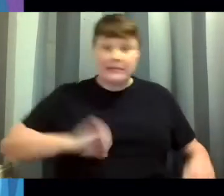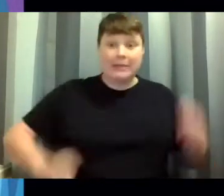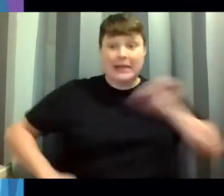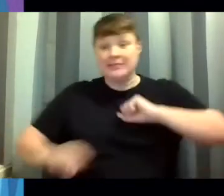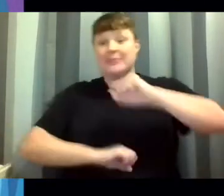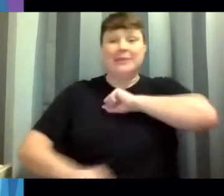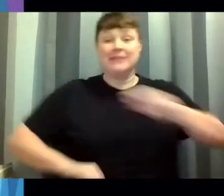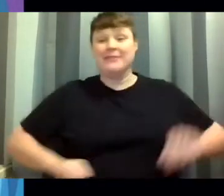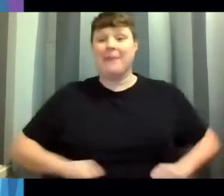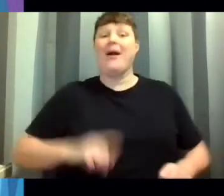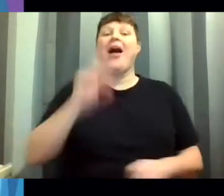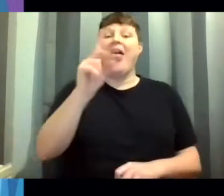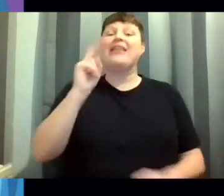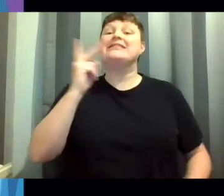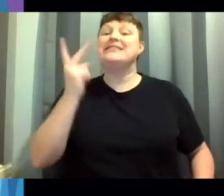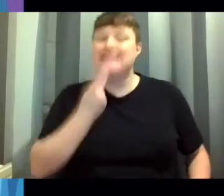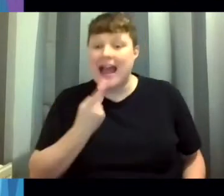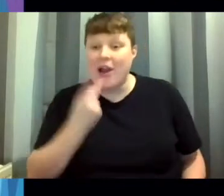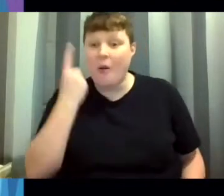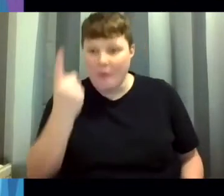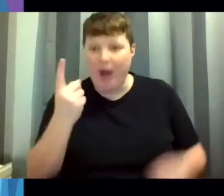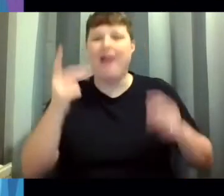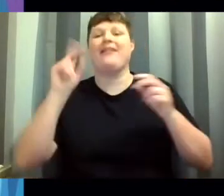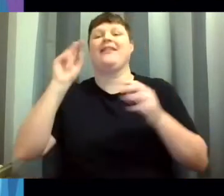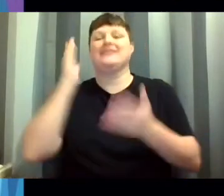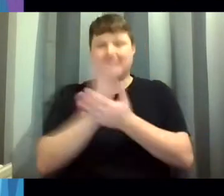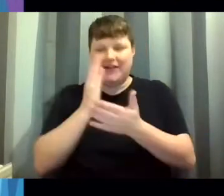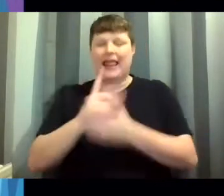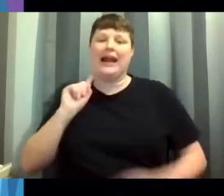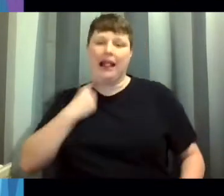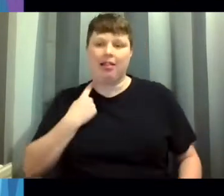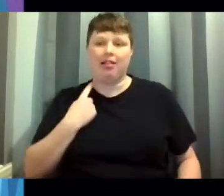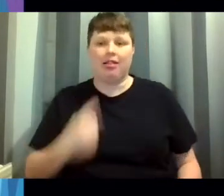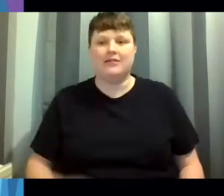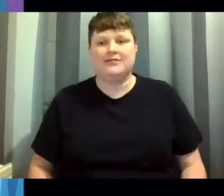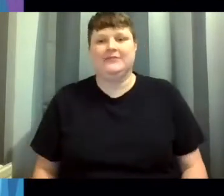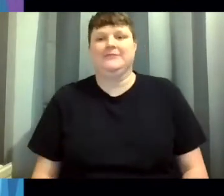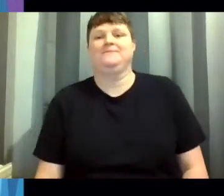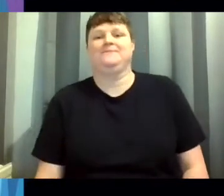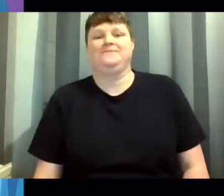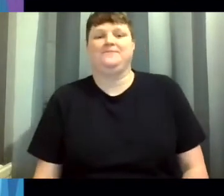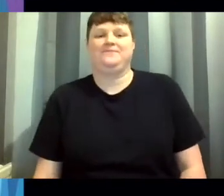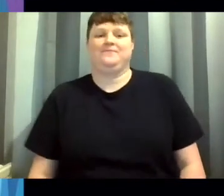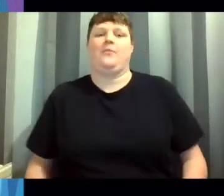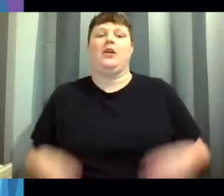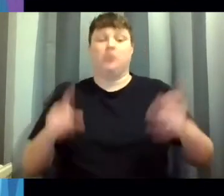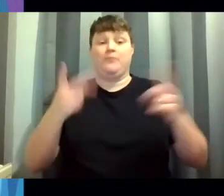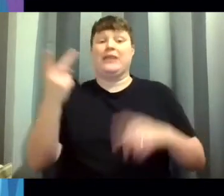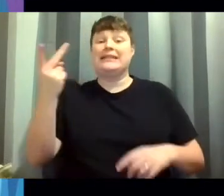probably contributed to his death somewhat). We also know from 2nd century AD